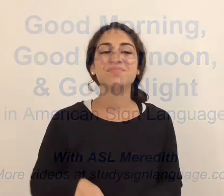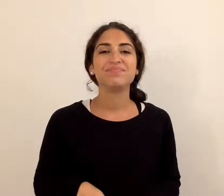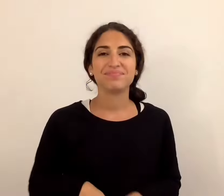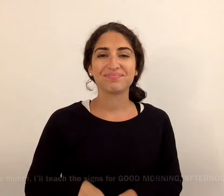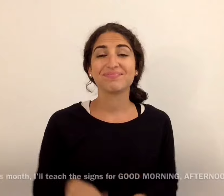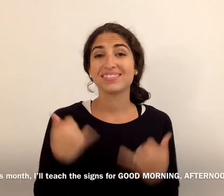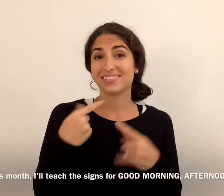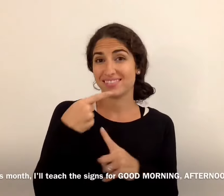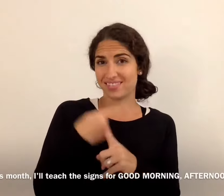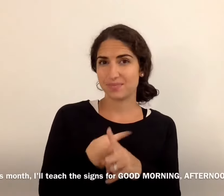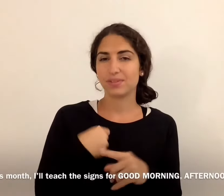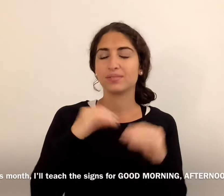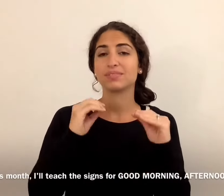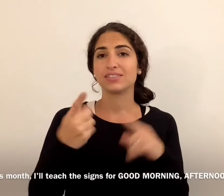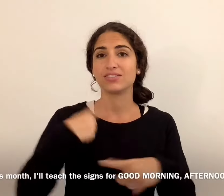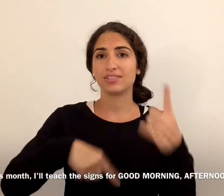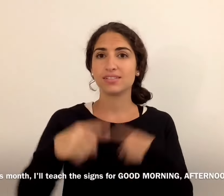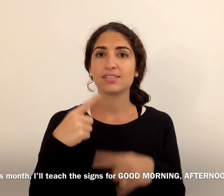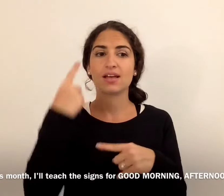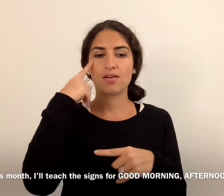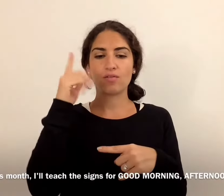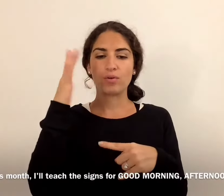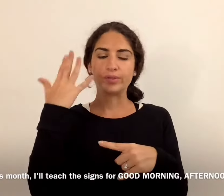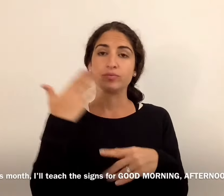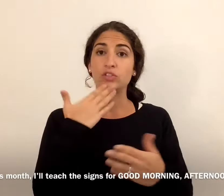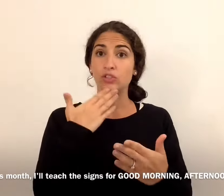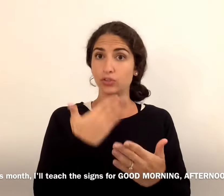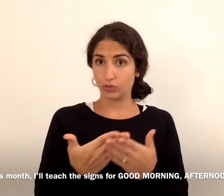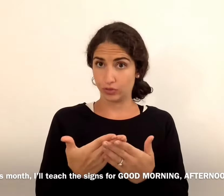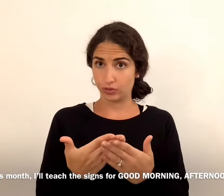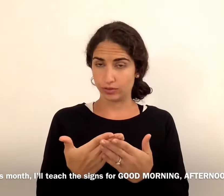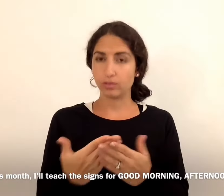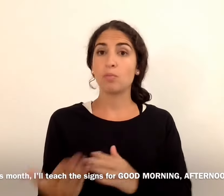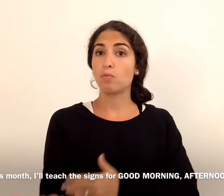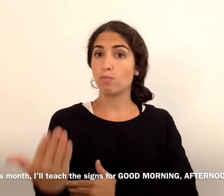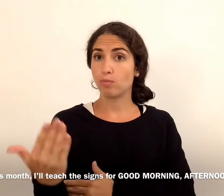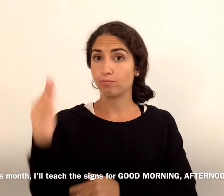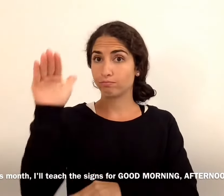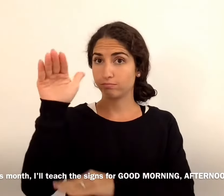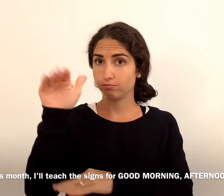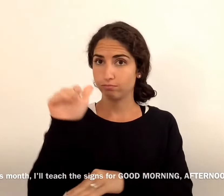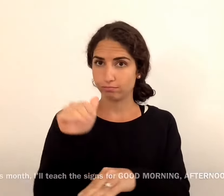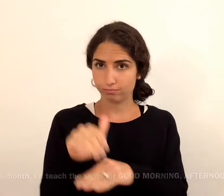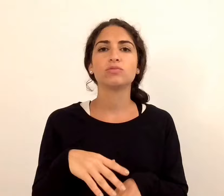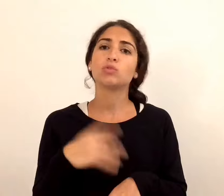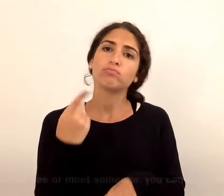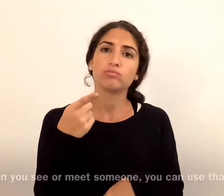Hello! This month I'm going to teach the signs for "good" and "morning", "afternoon",